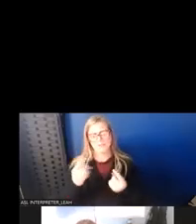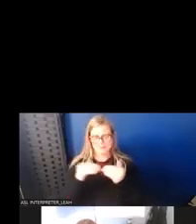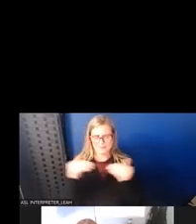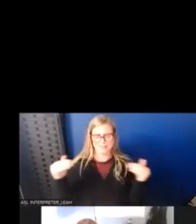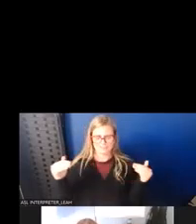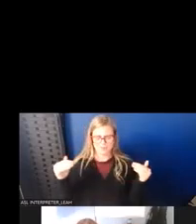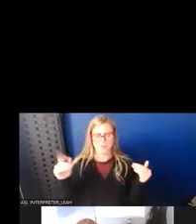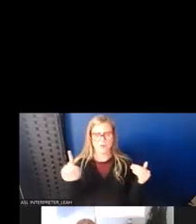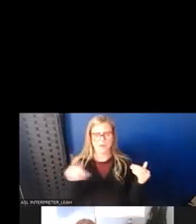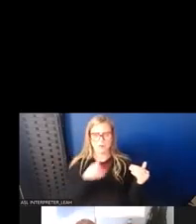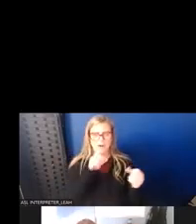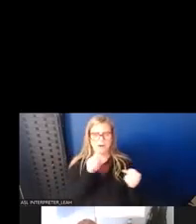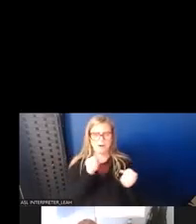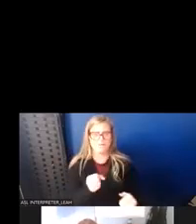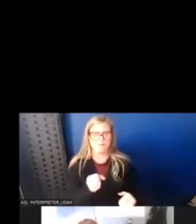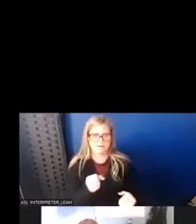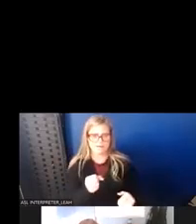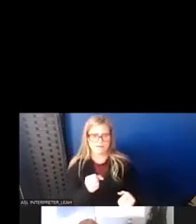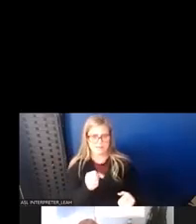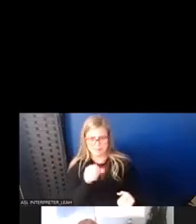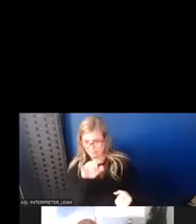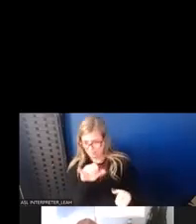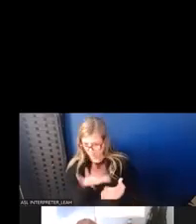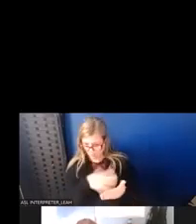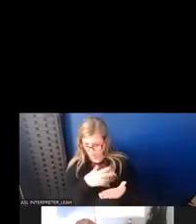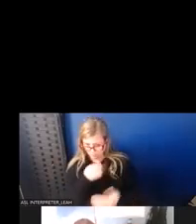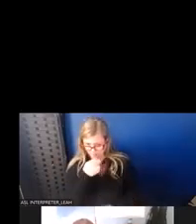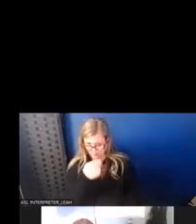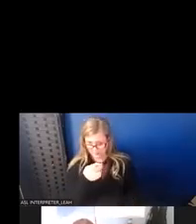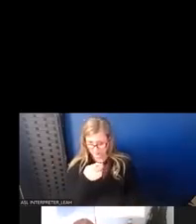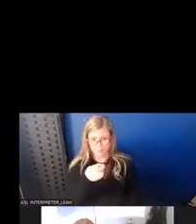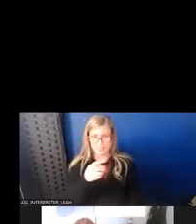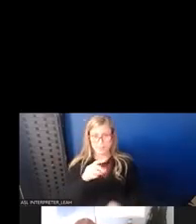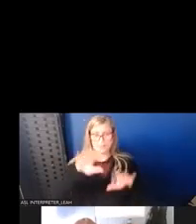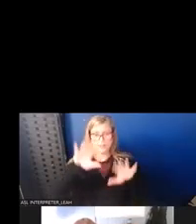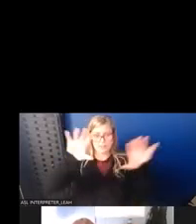And here in this quadrant what we see is that if it's in the